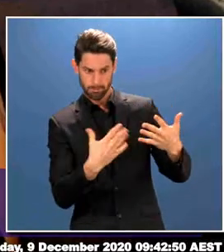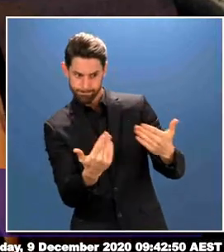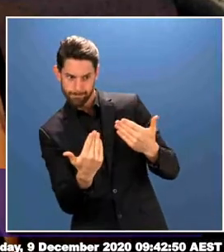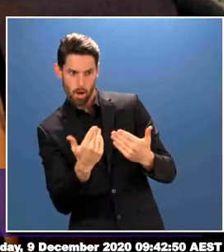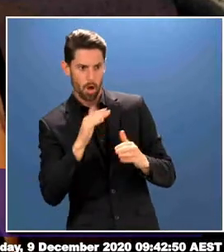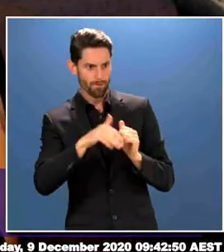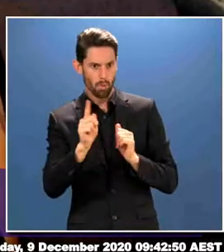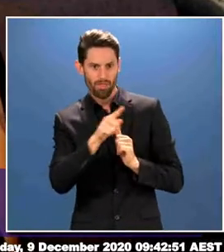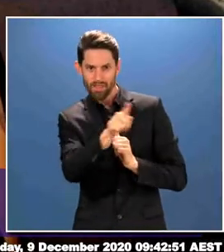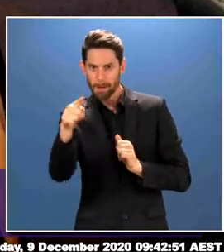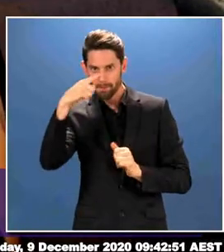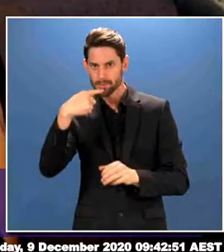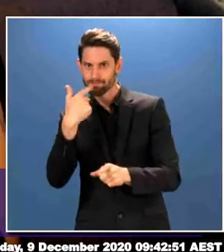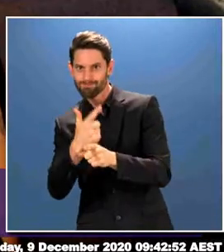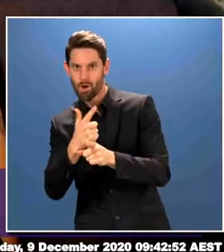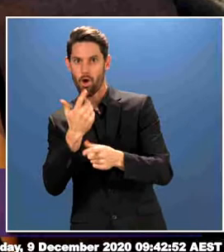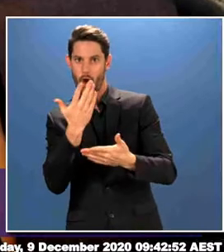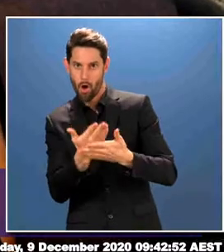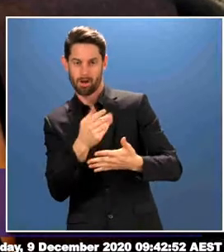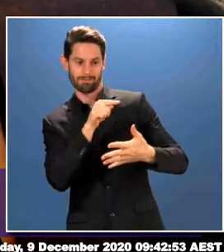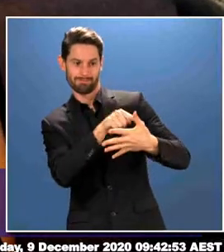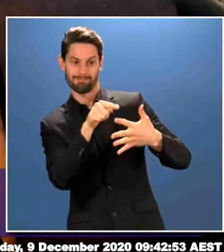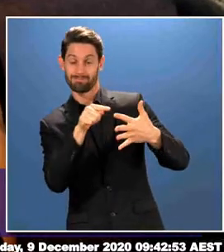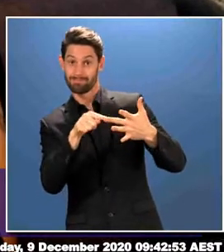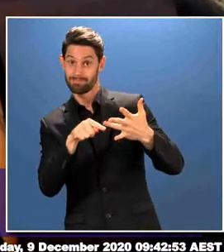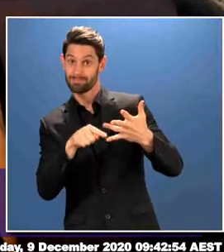participants identified under each of those.